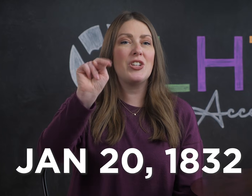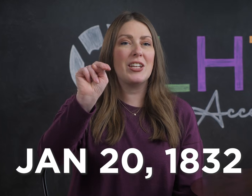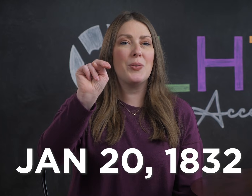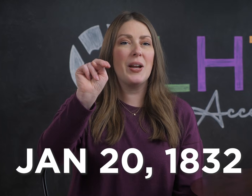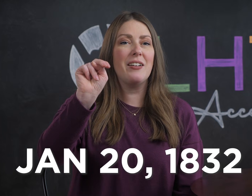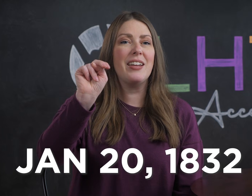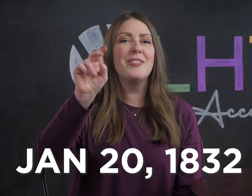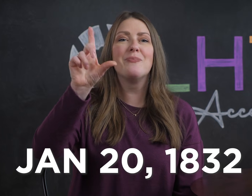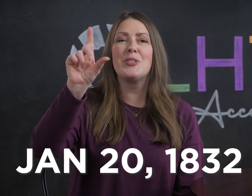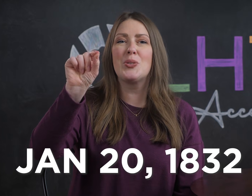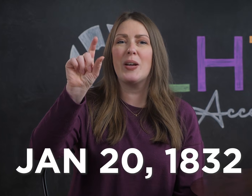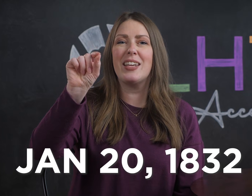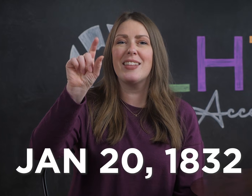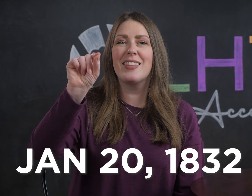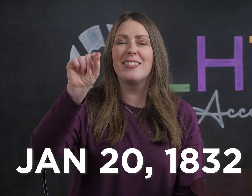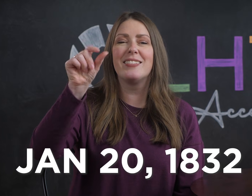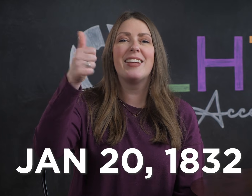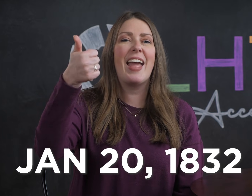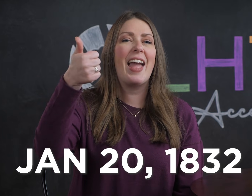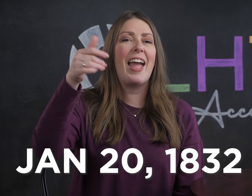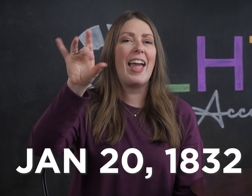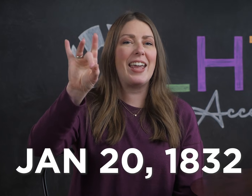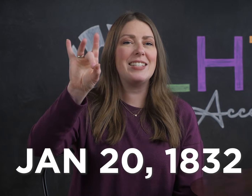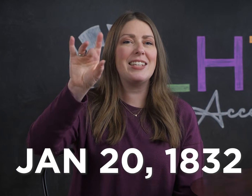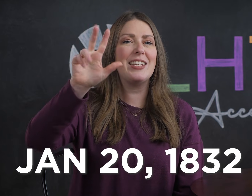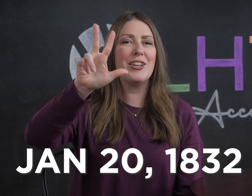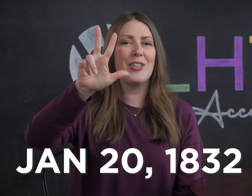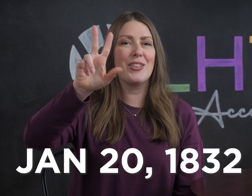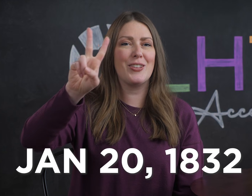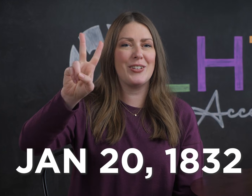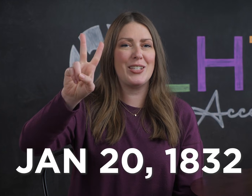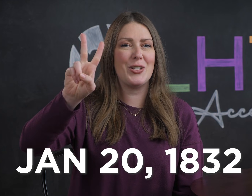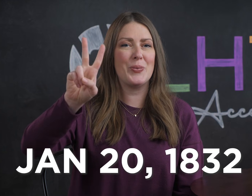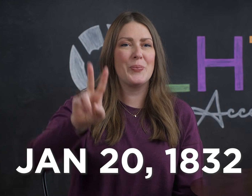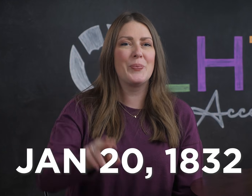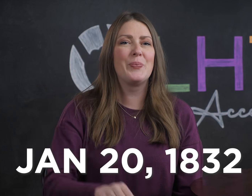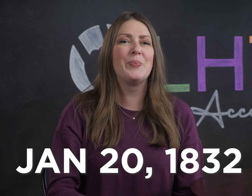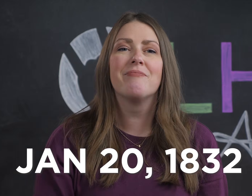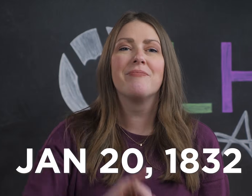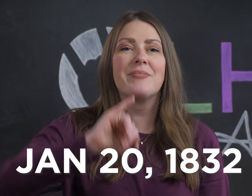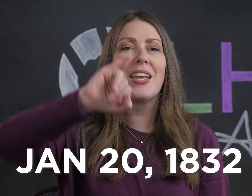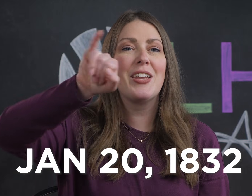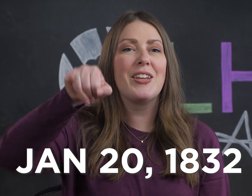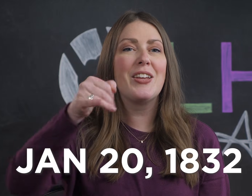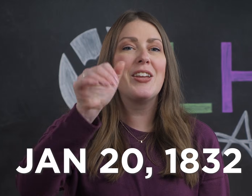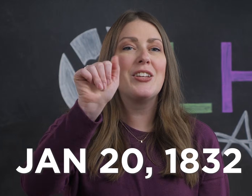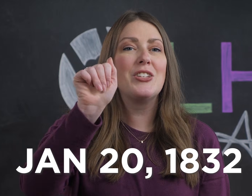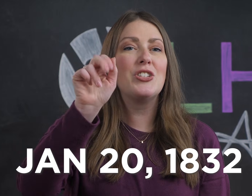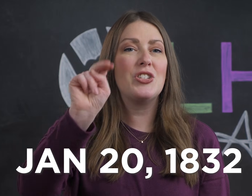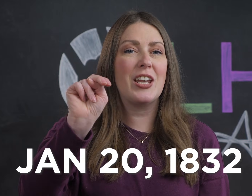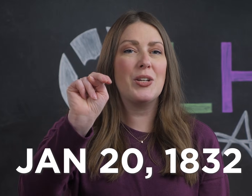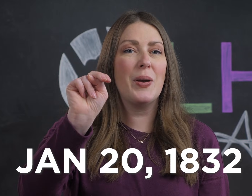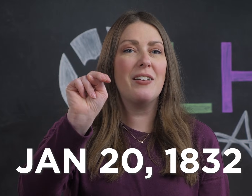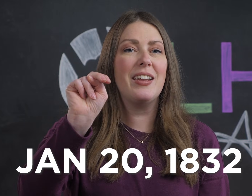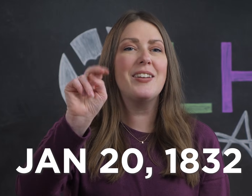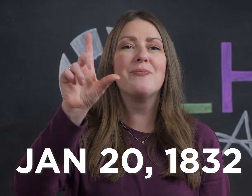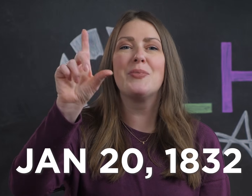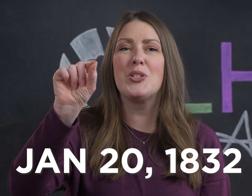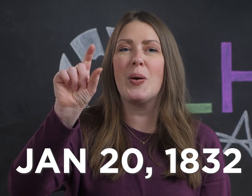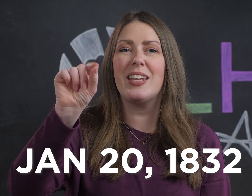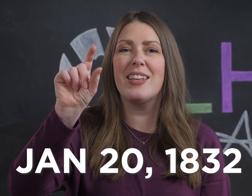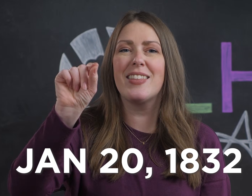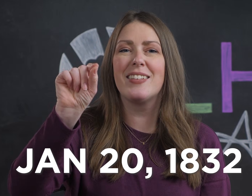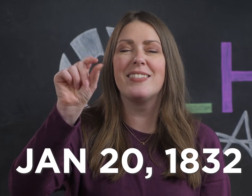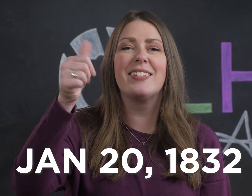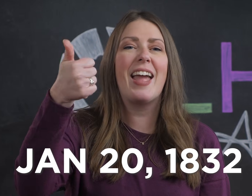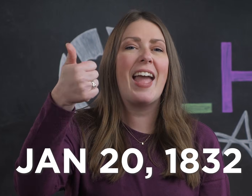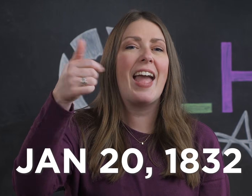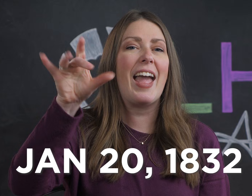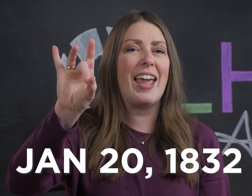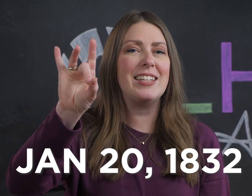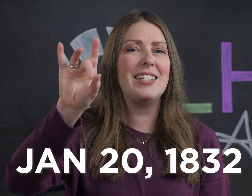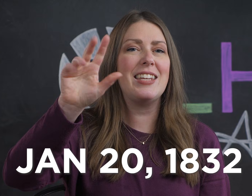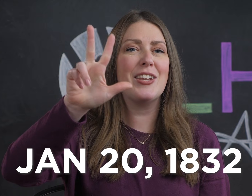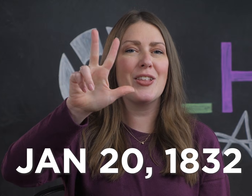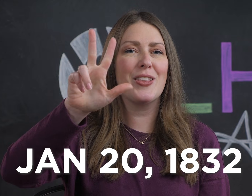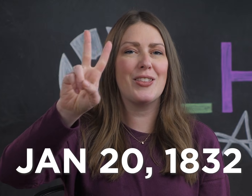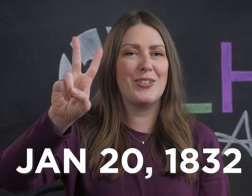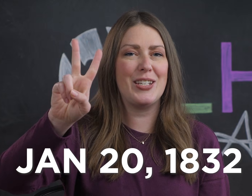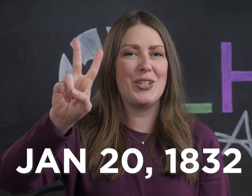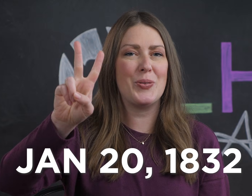January 20th, 1832.